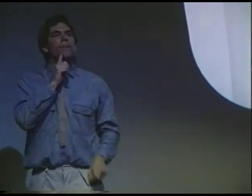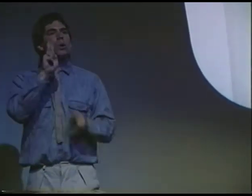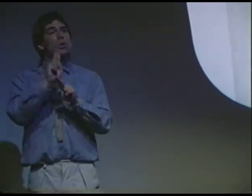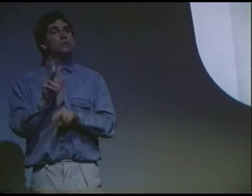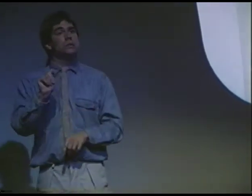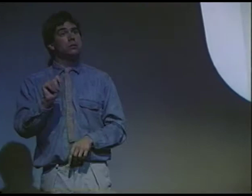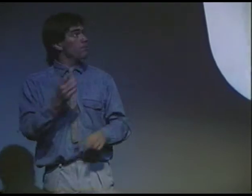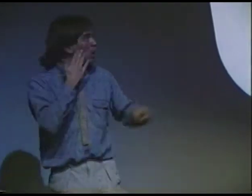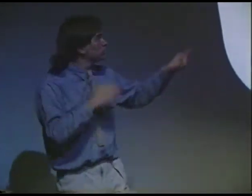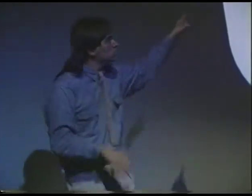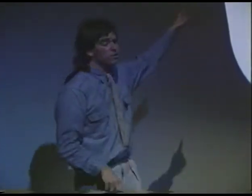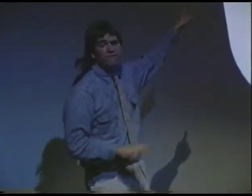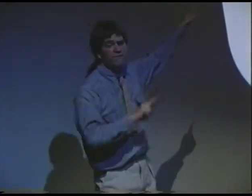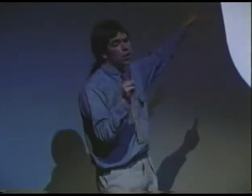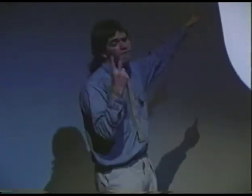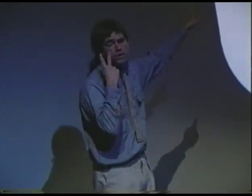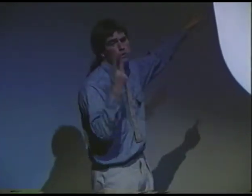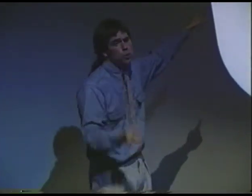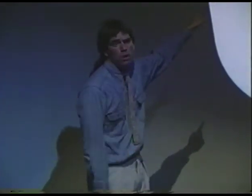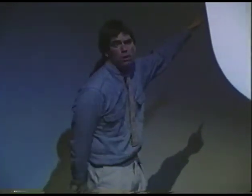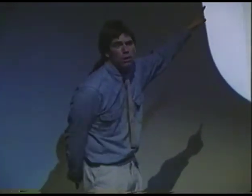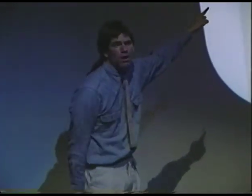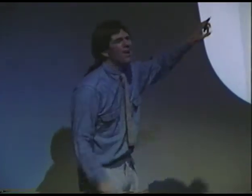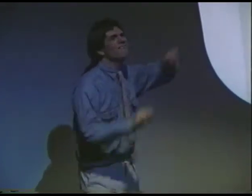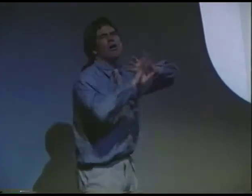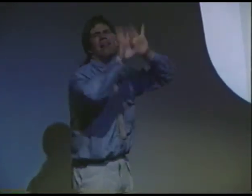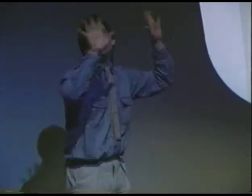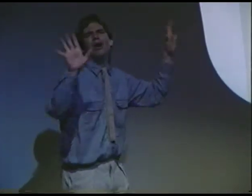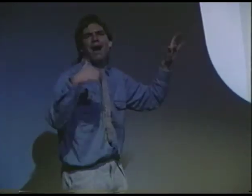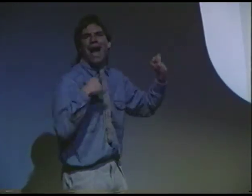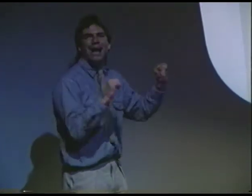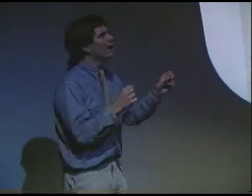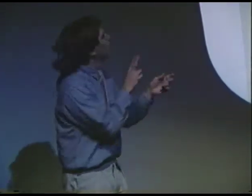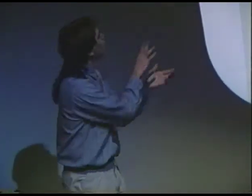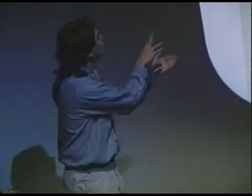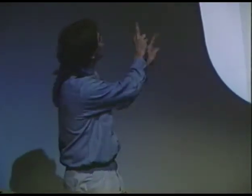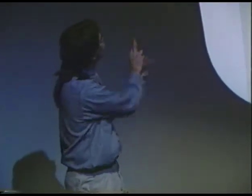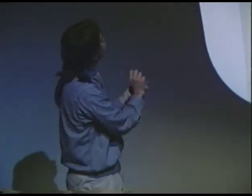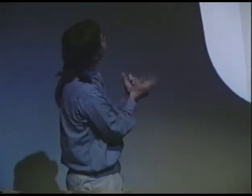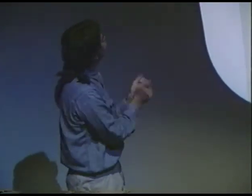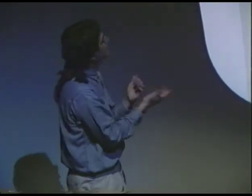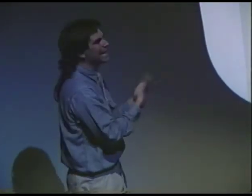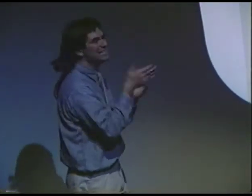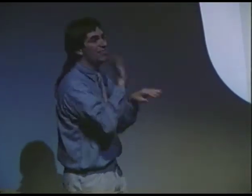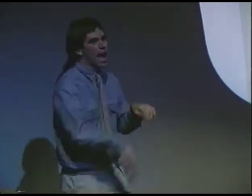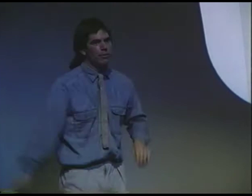seems to be very close to what death poets could use.